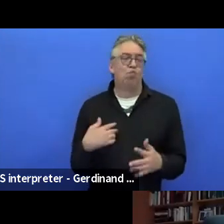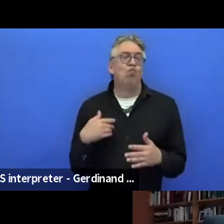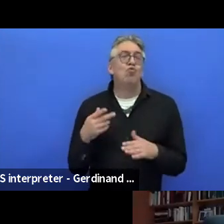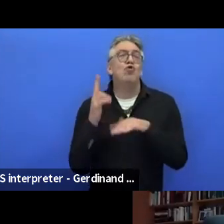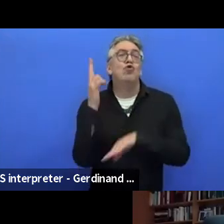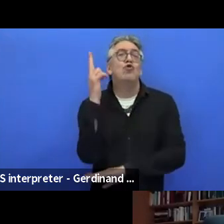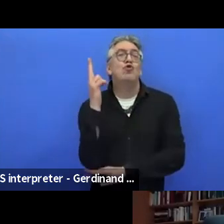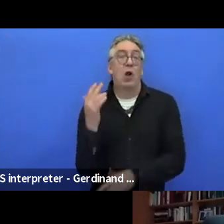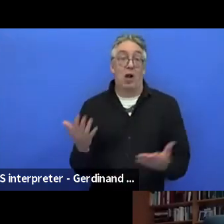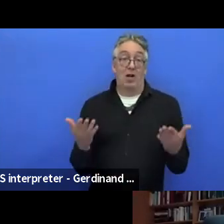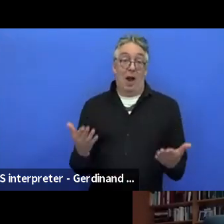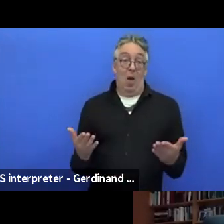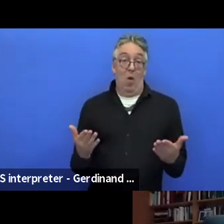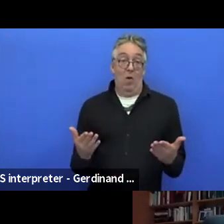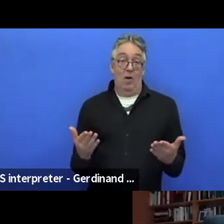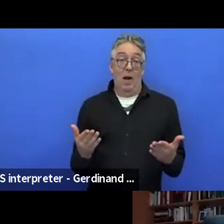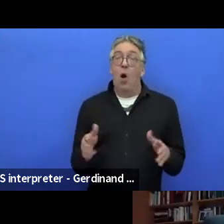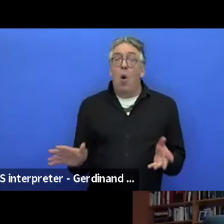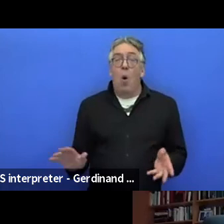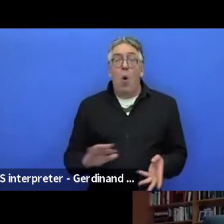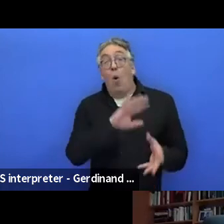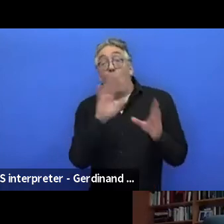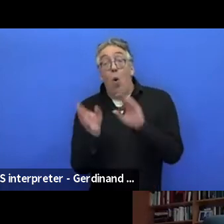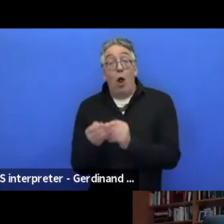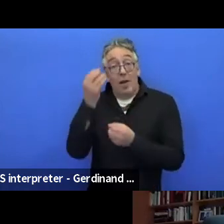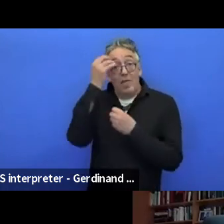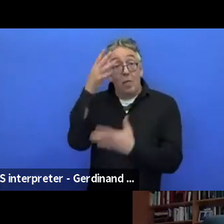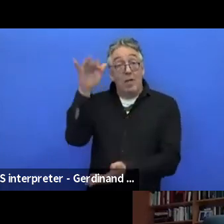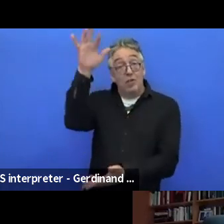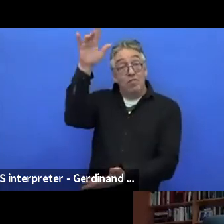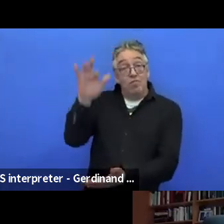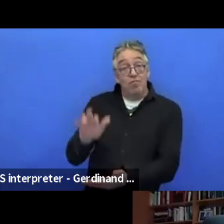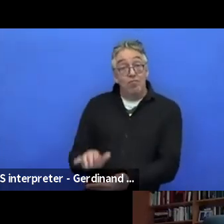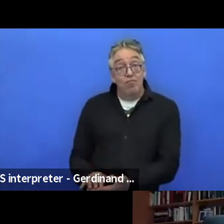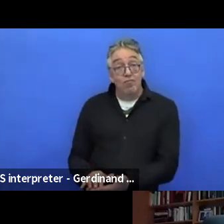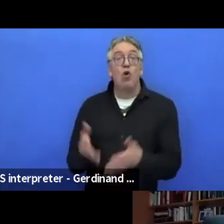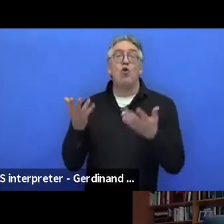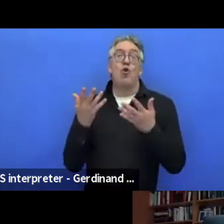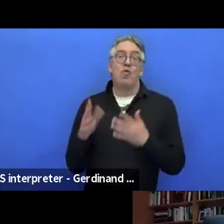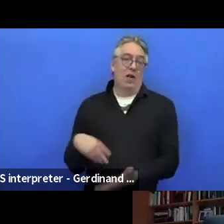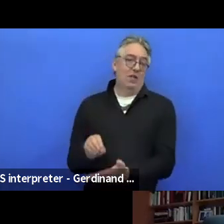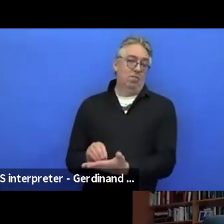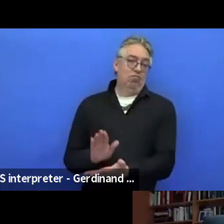We have taken the information from the chatbox so anything unanswered we'll address the questions.